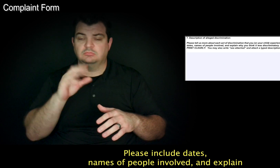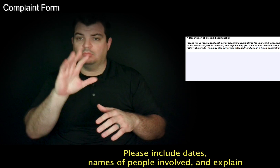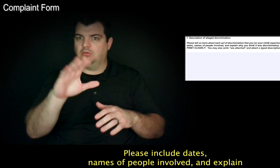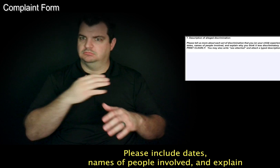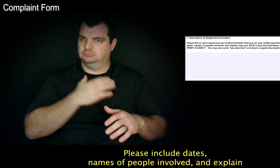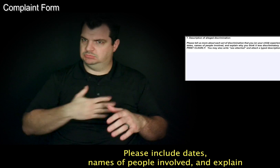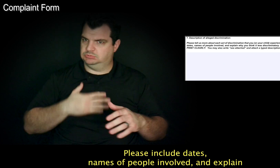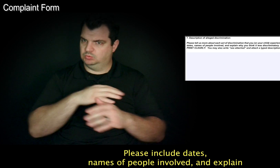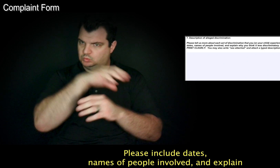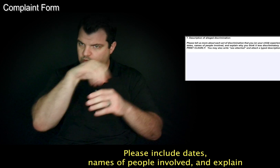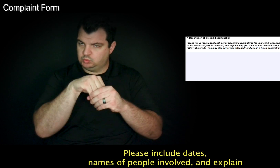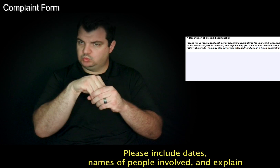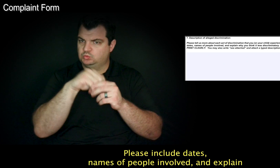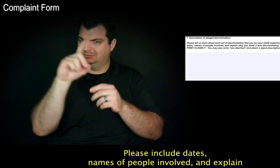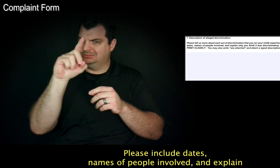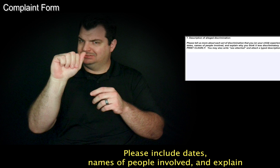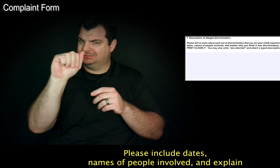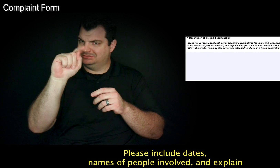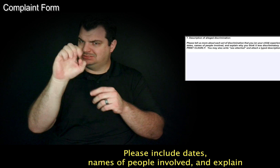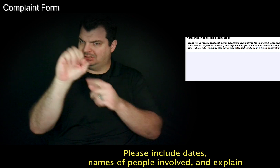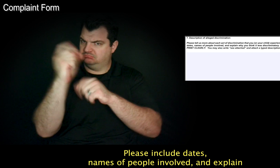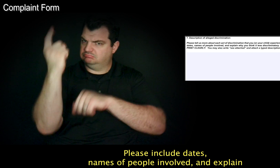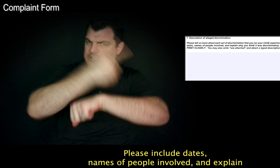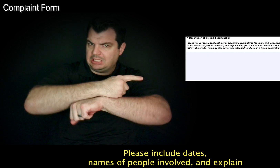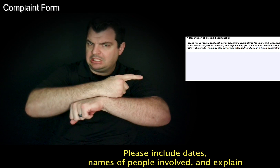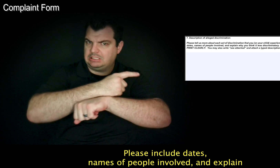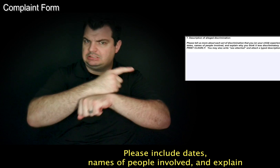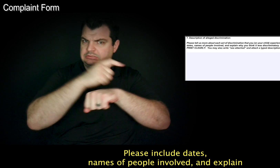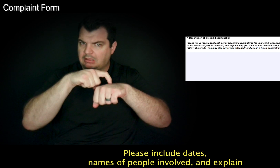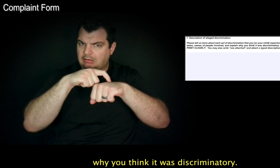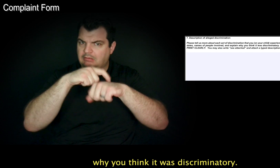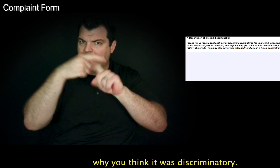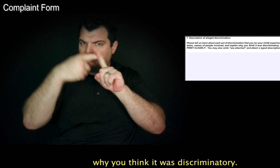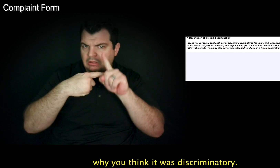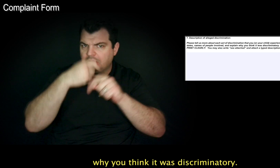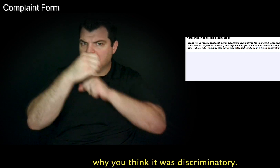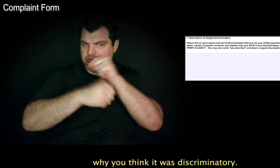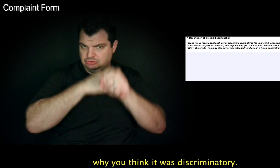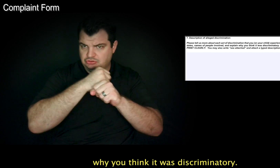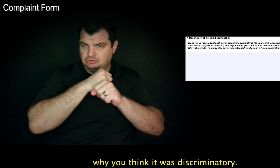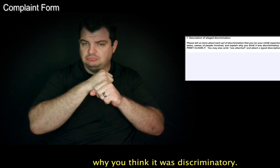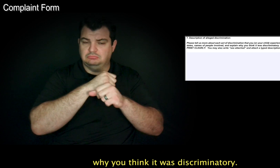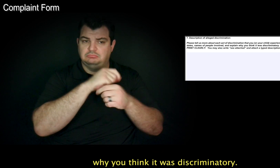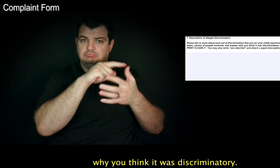Please include dates, names of people involved, and explain why you think it was discriminatory.